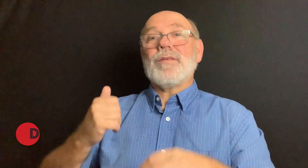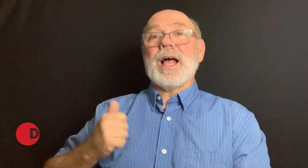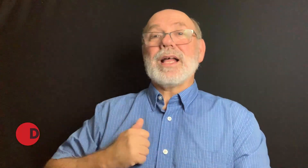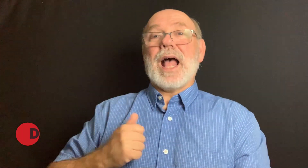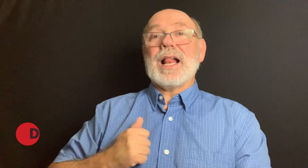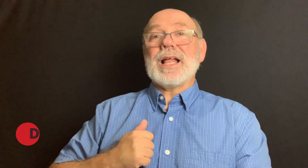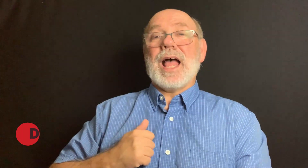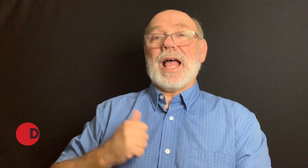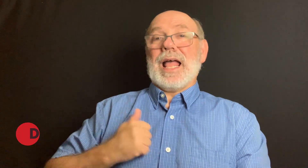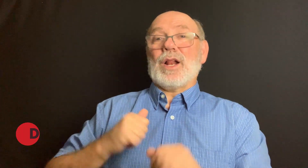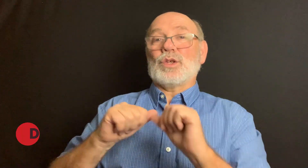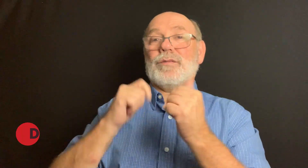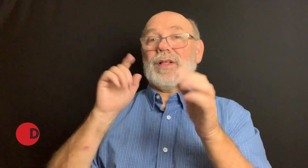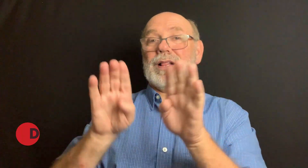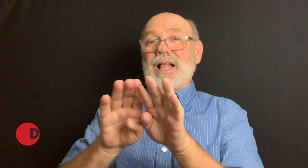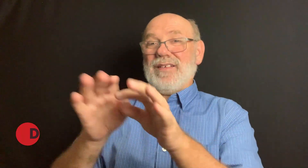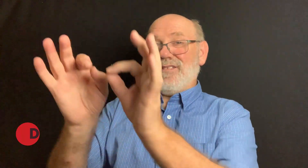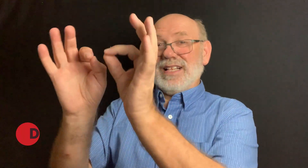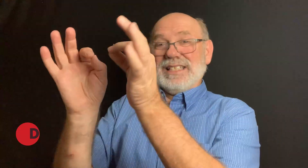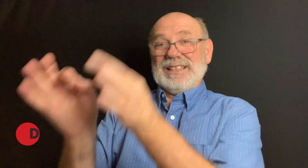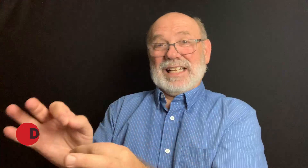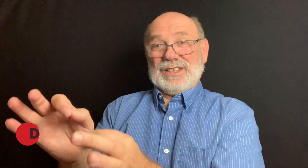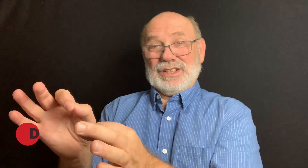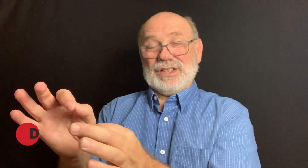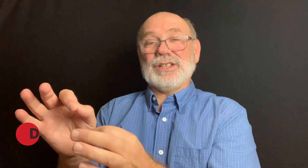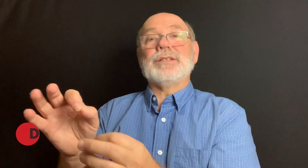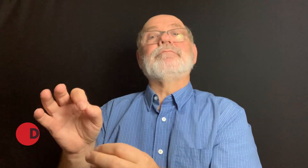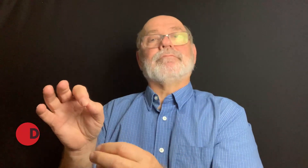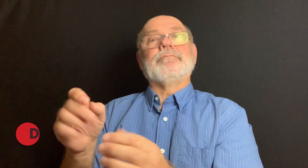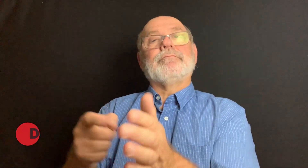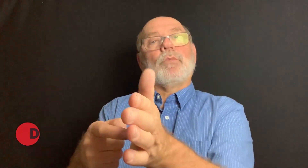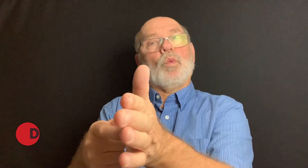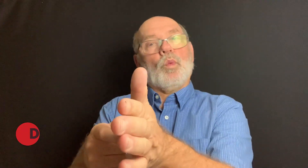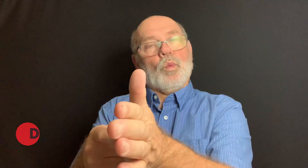Federal Court of Canada - Canadian Association of the Deaf decision -